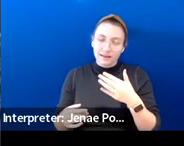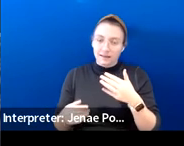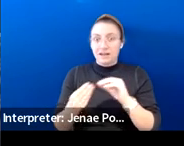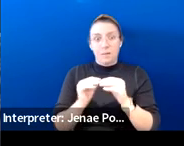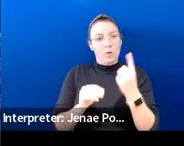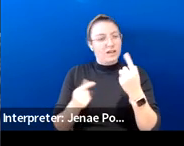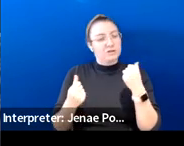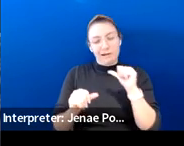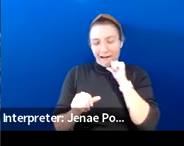like this